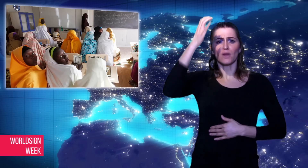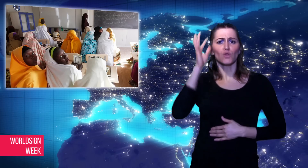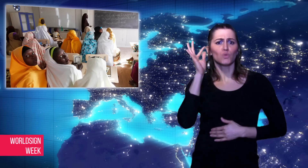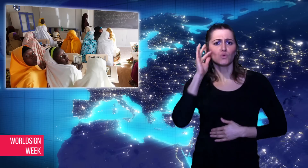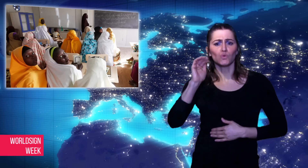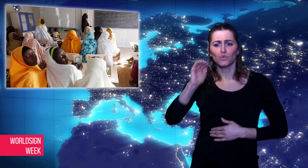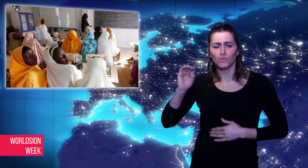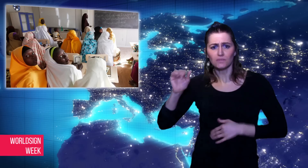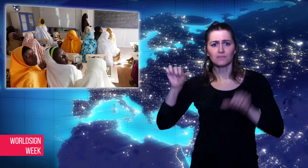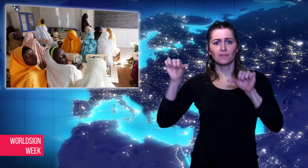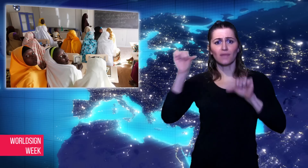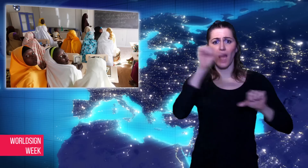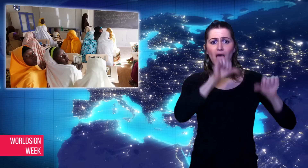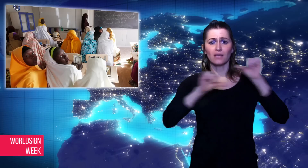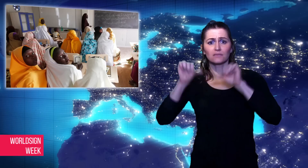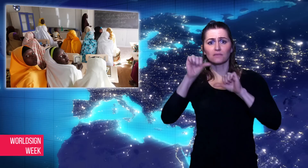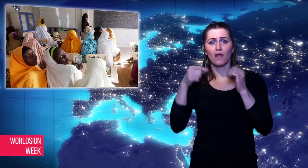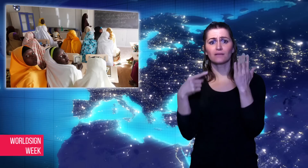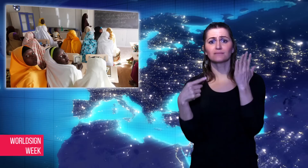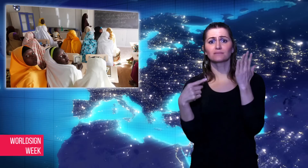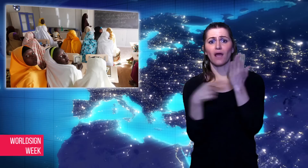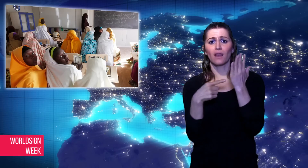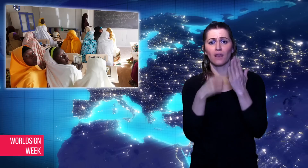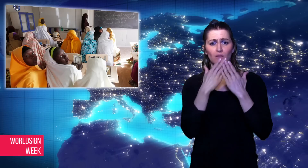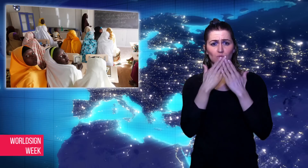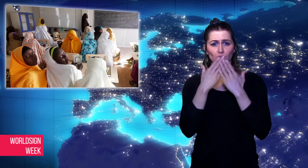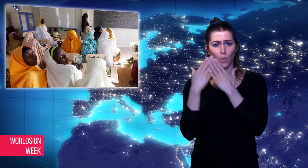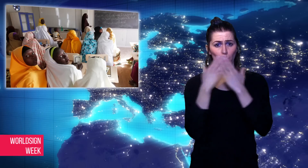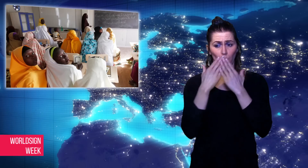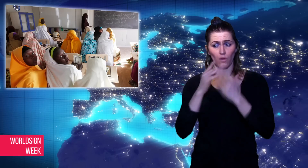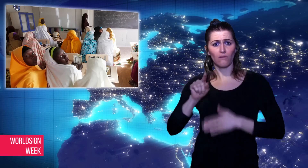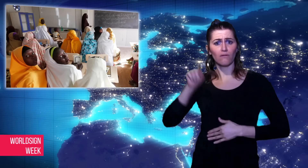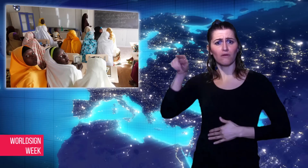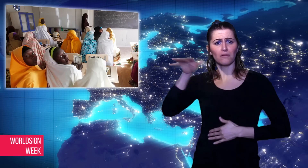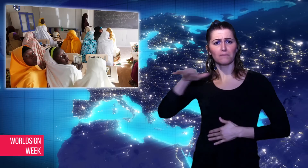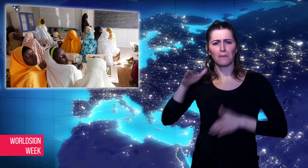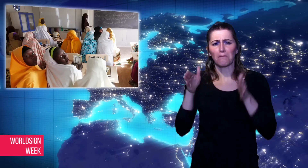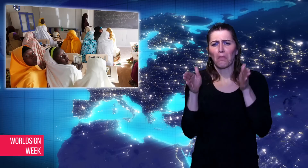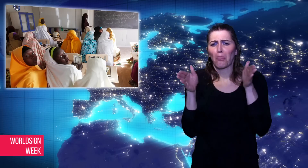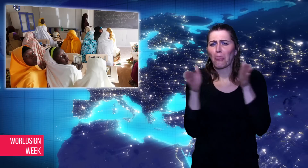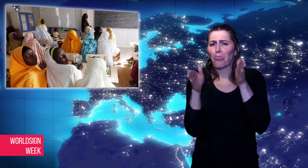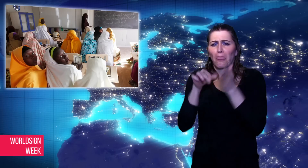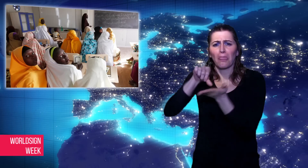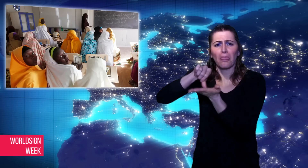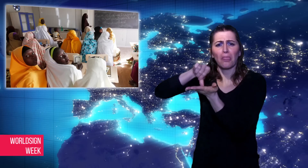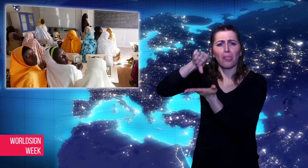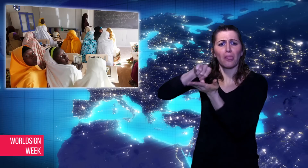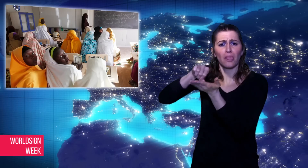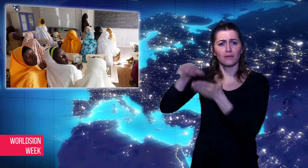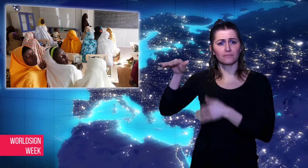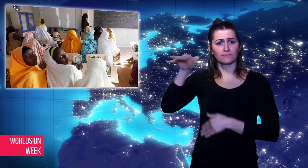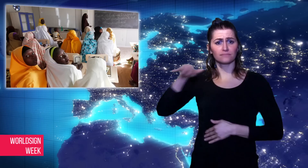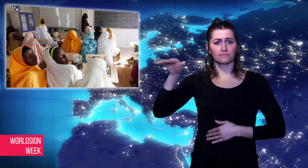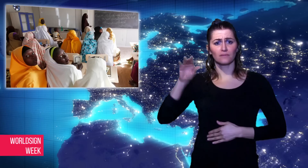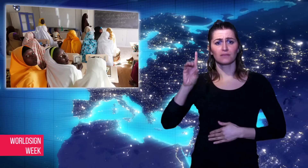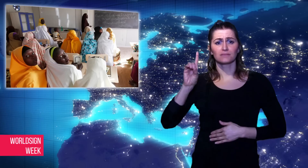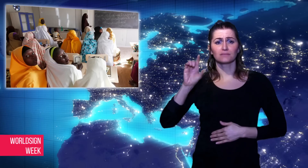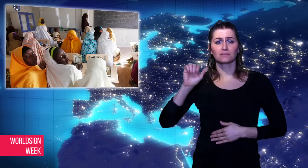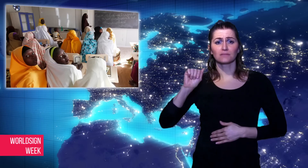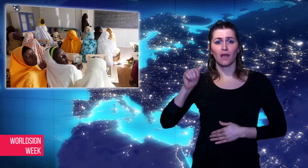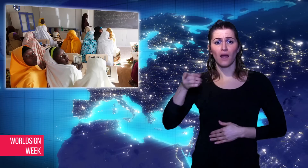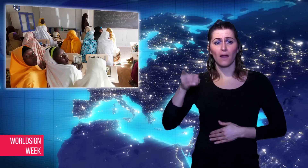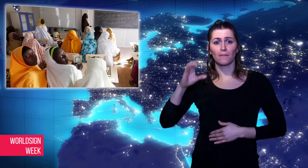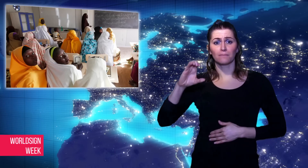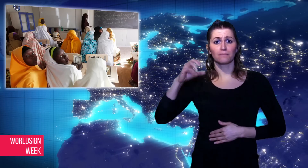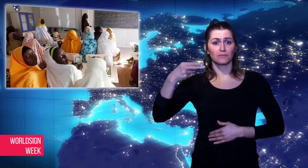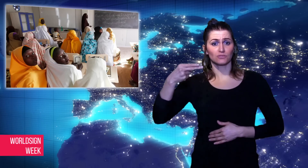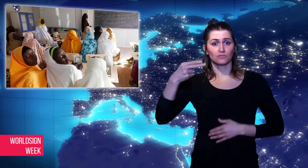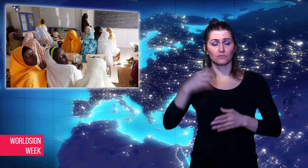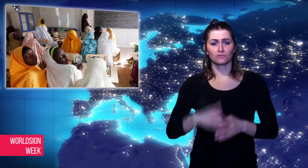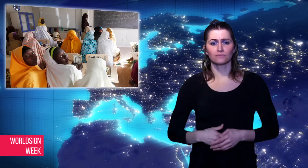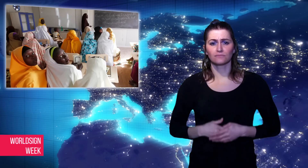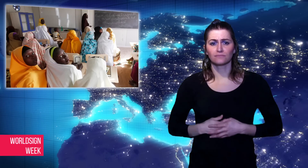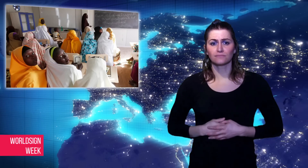became missing after the Boko Haram attack